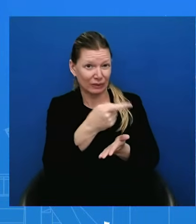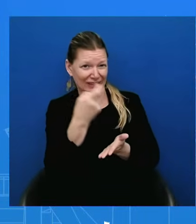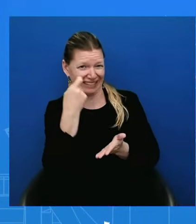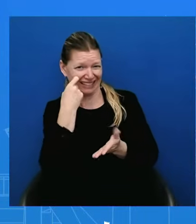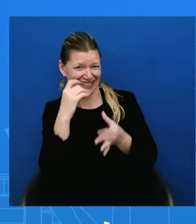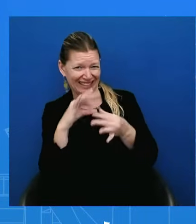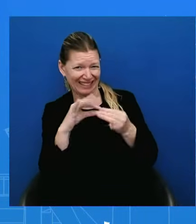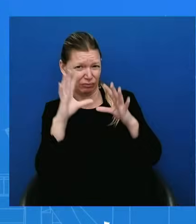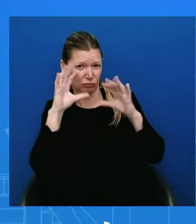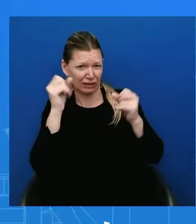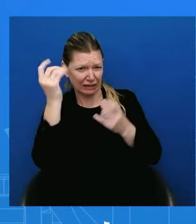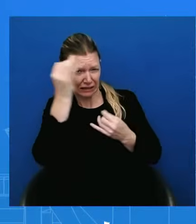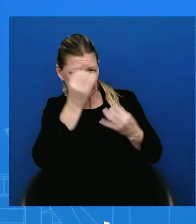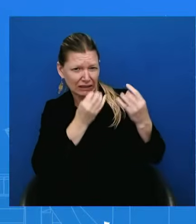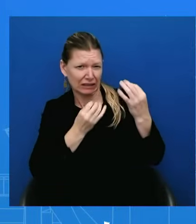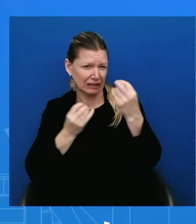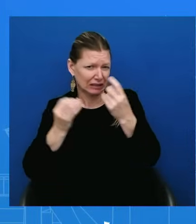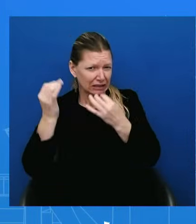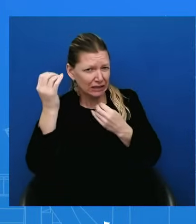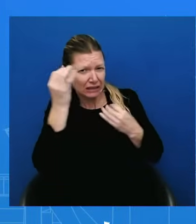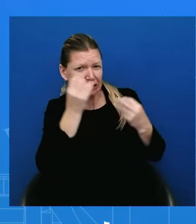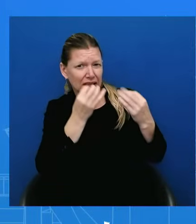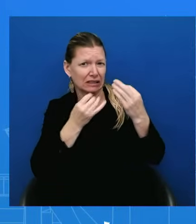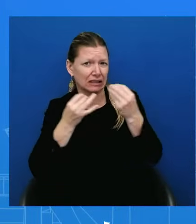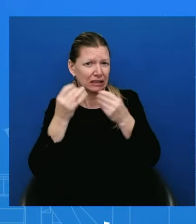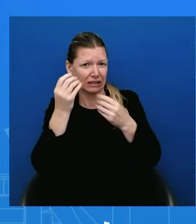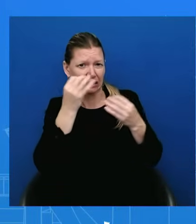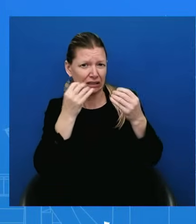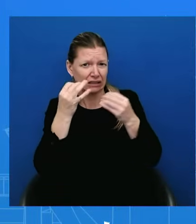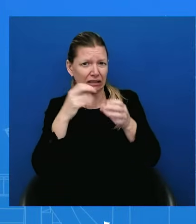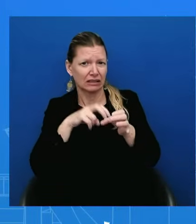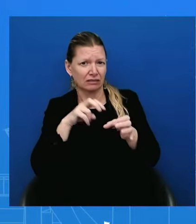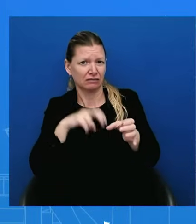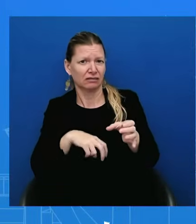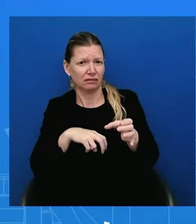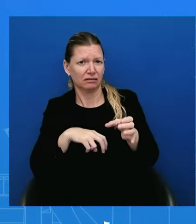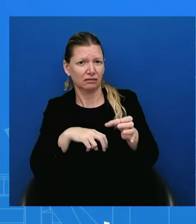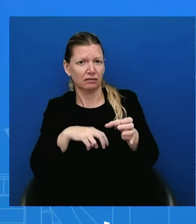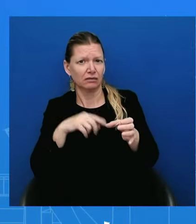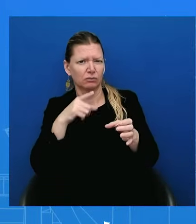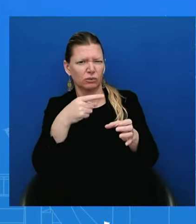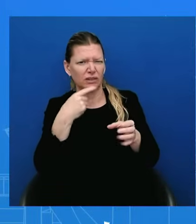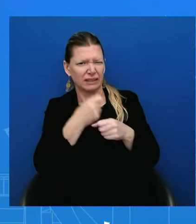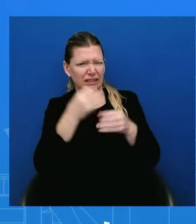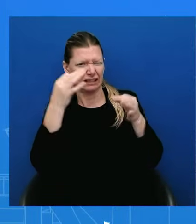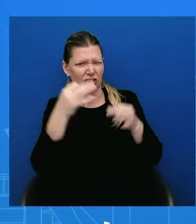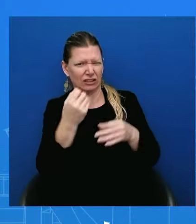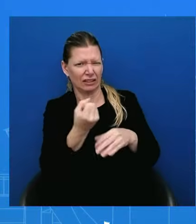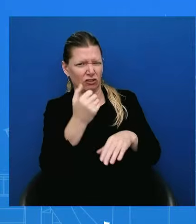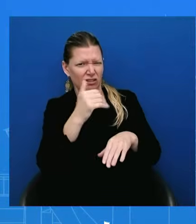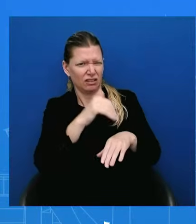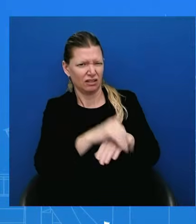Ms. Jean-Pierre: That’s -- that -- there’s -- there’s -- I you could still think about something long and hard if he started thinking about it on Saturday night